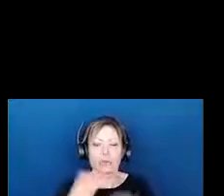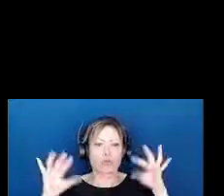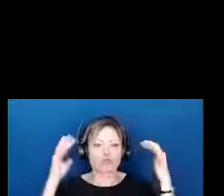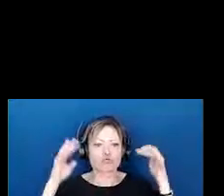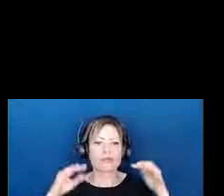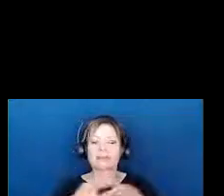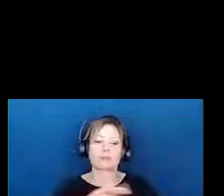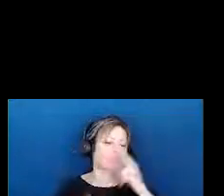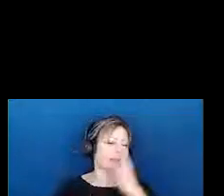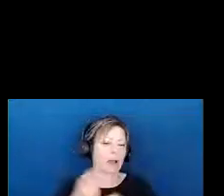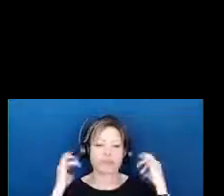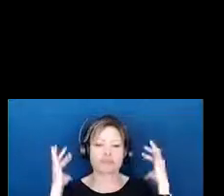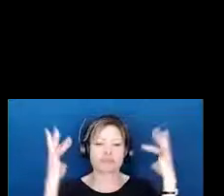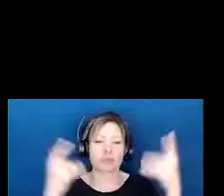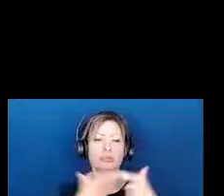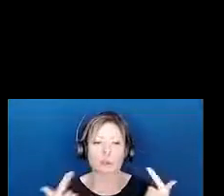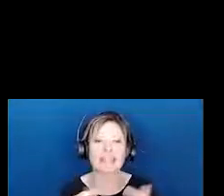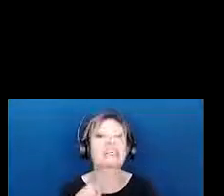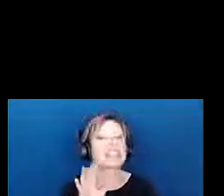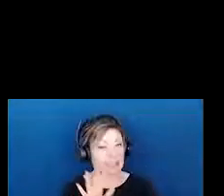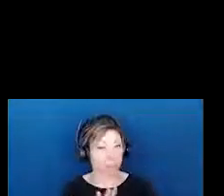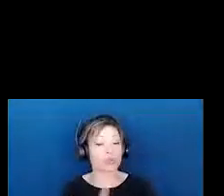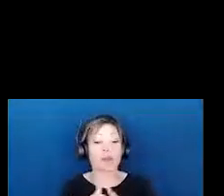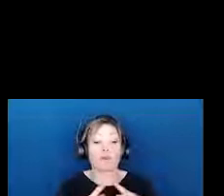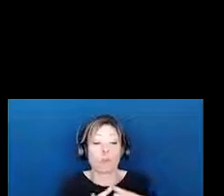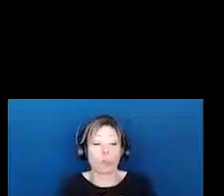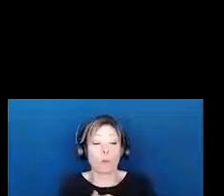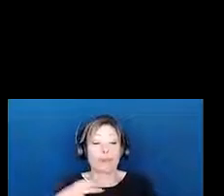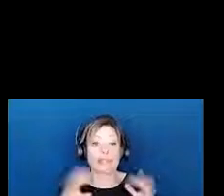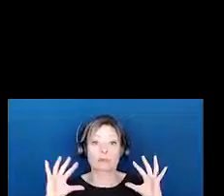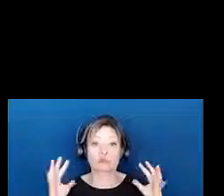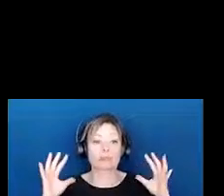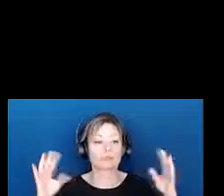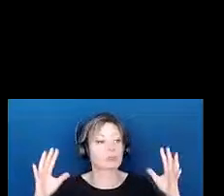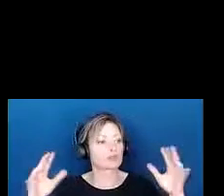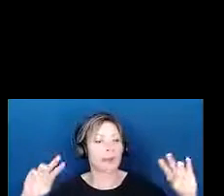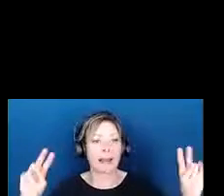things like the Dartford warbler so they have that habitat that they need and they also the diet for